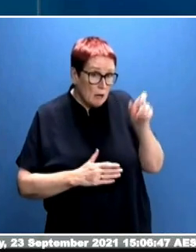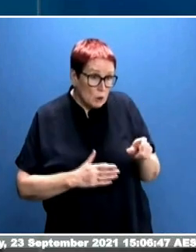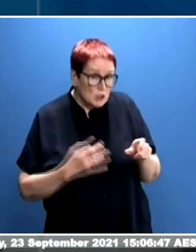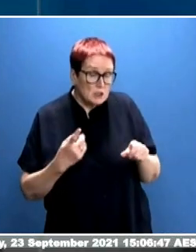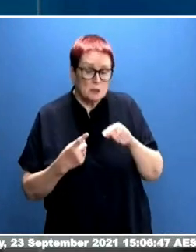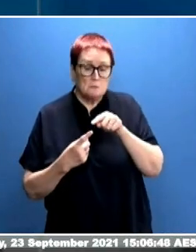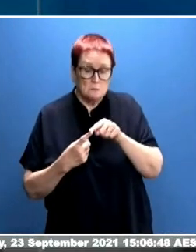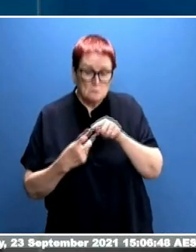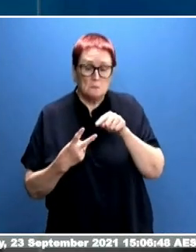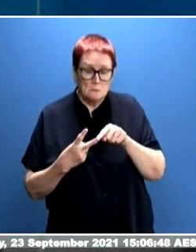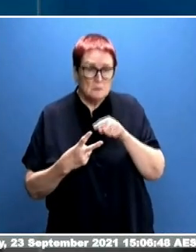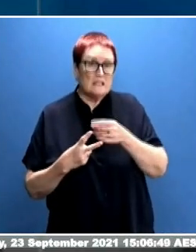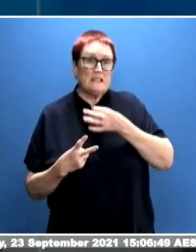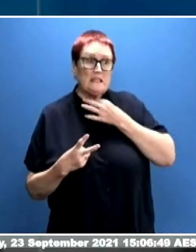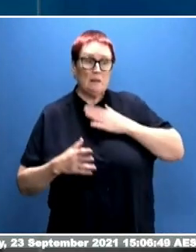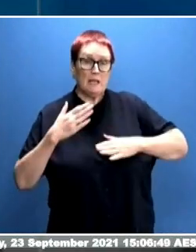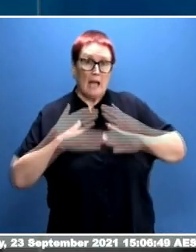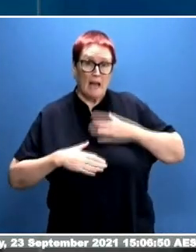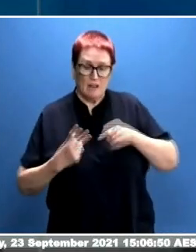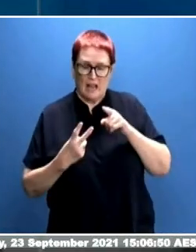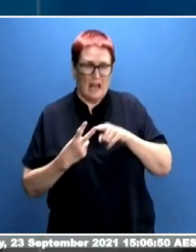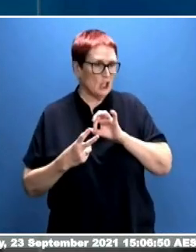And is that something that the Department of Territory